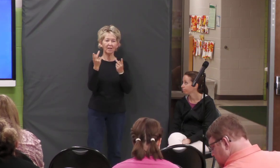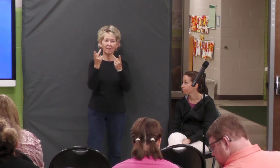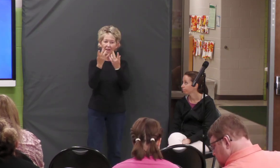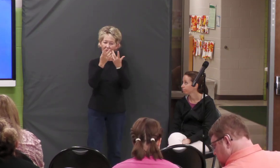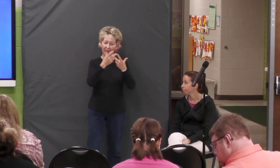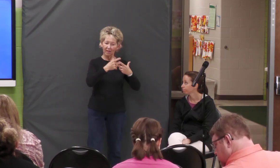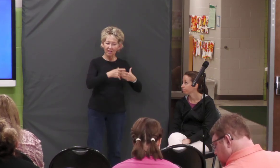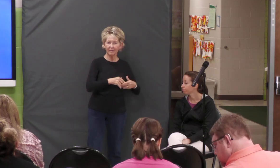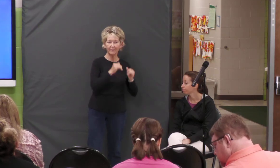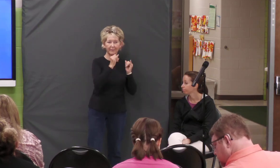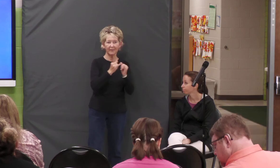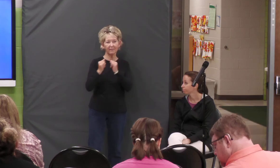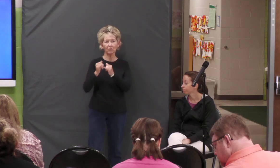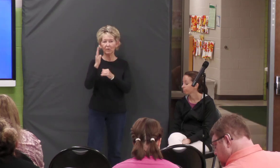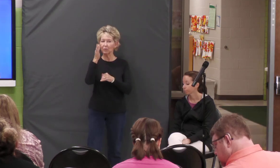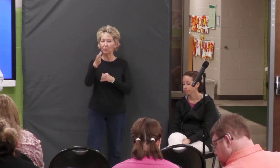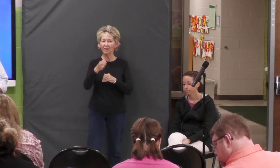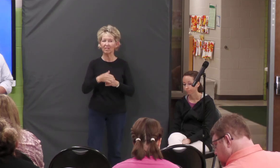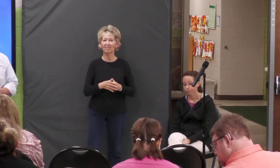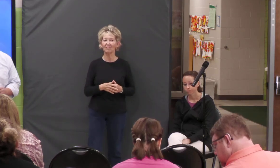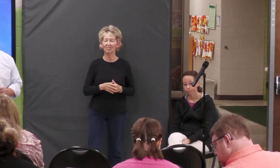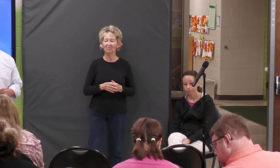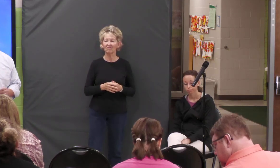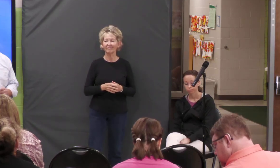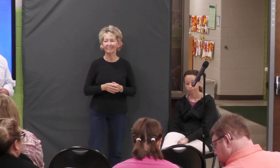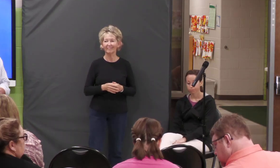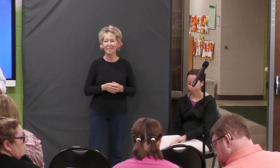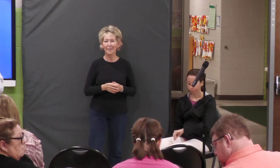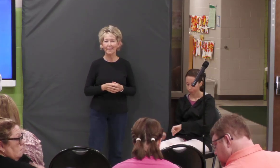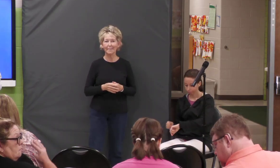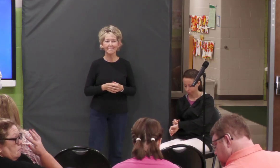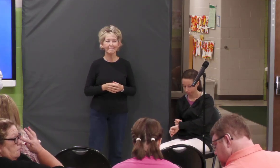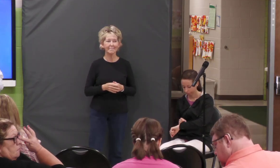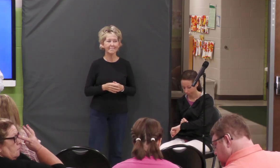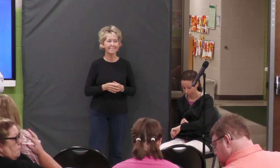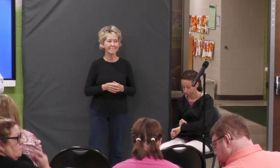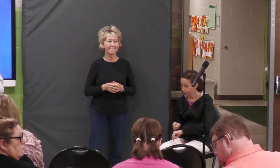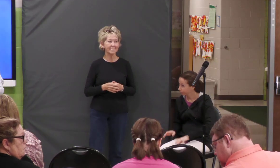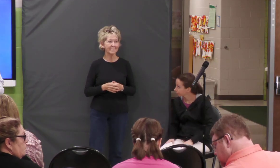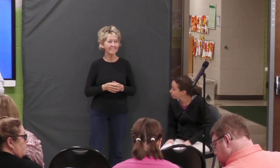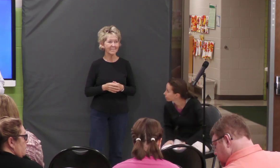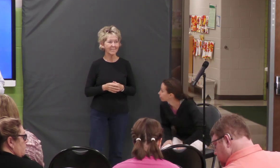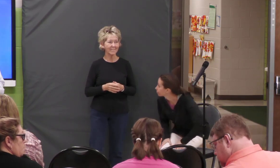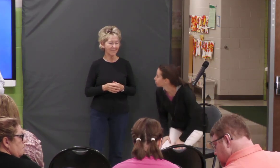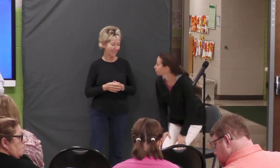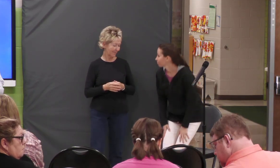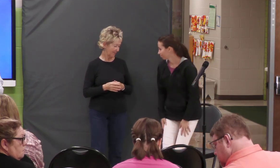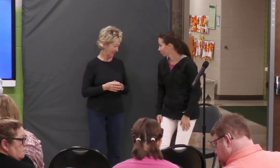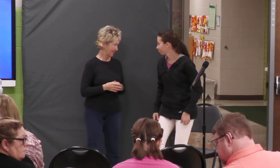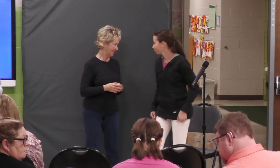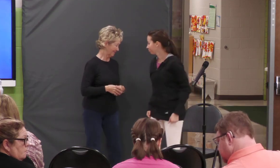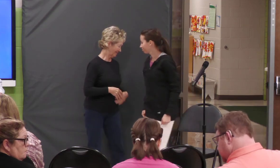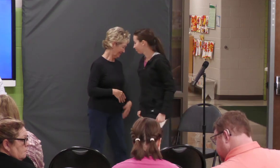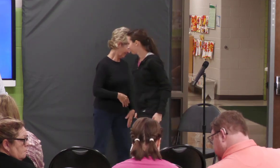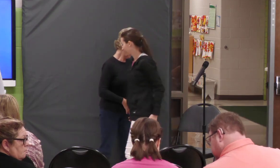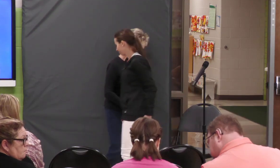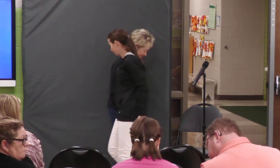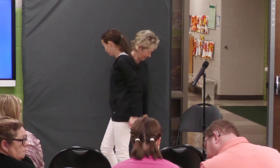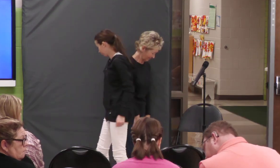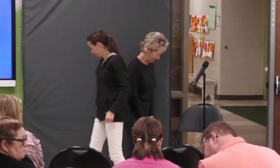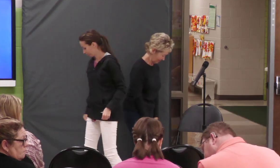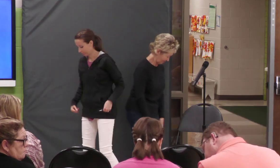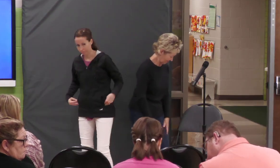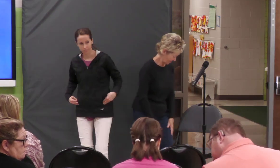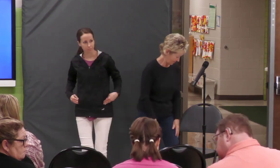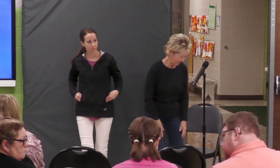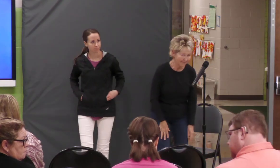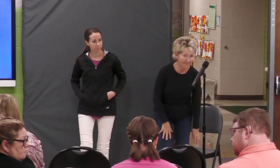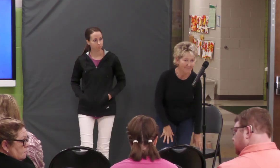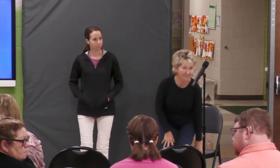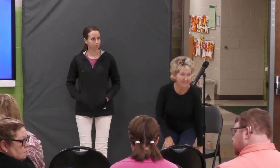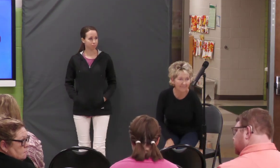individually